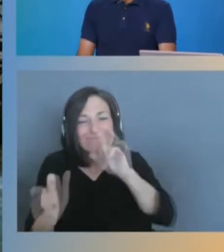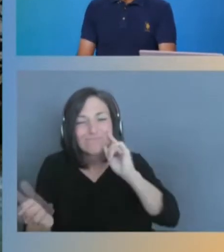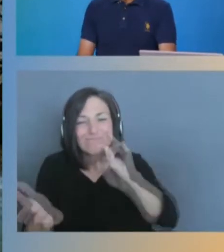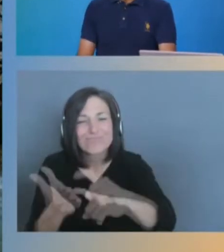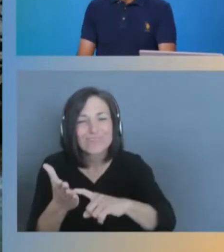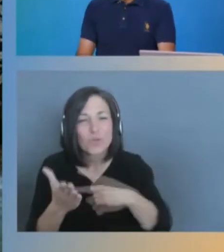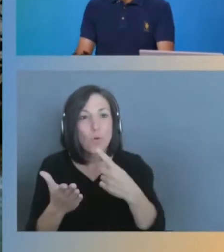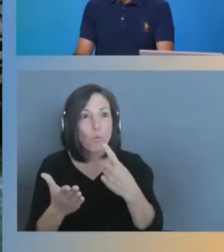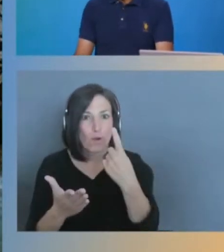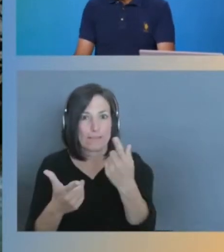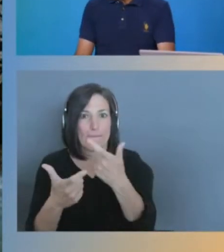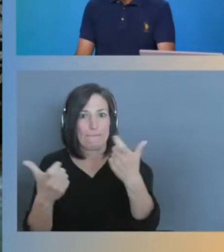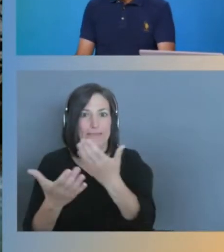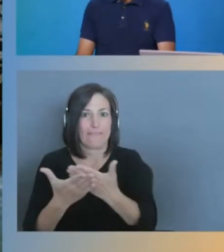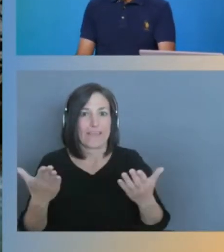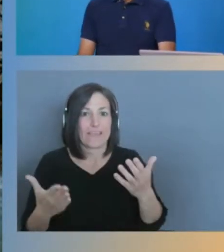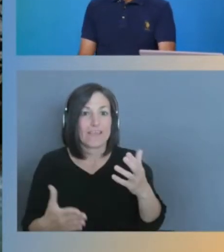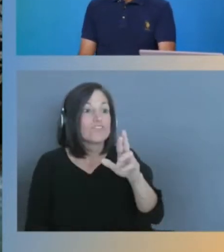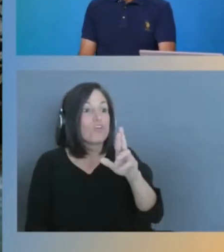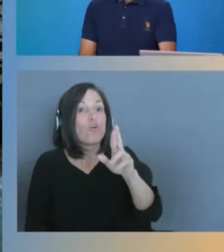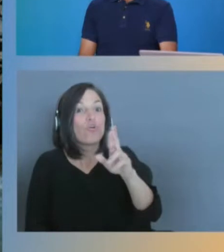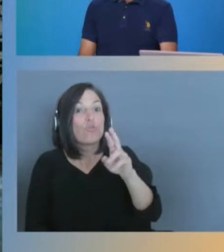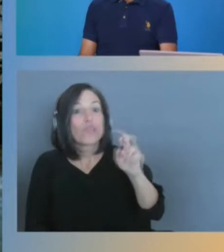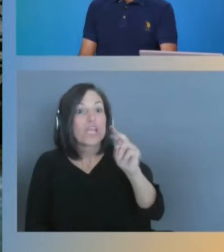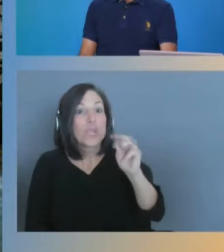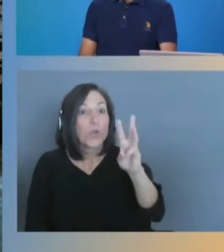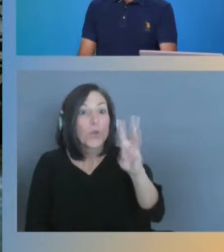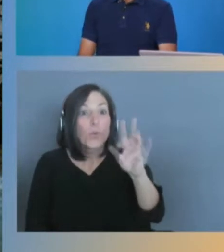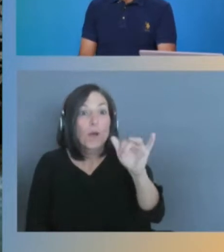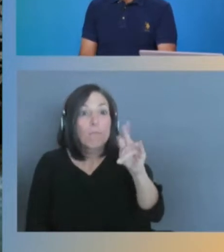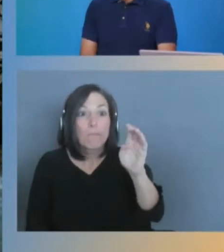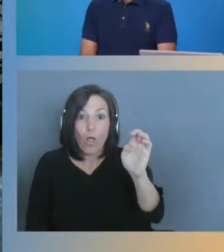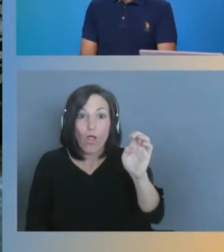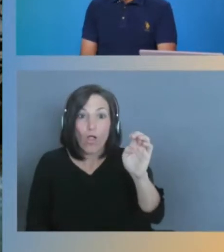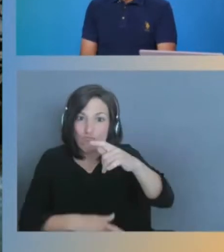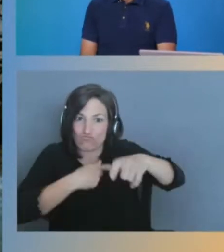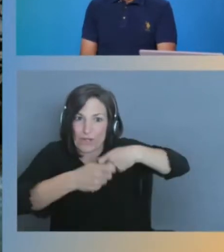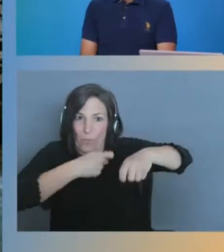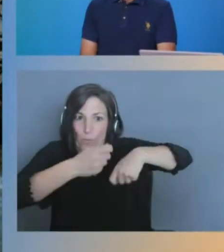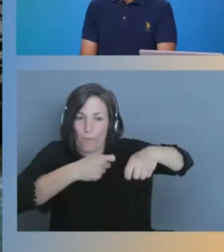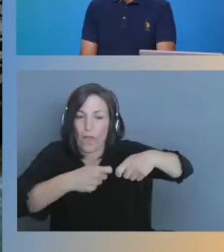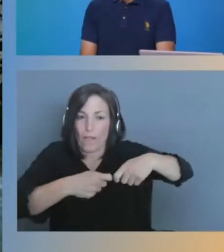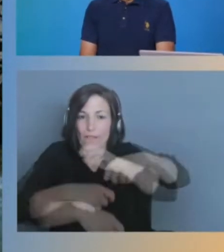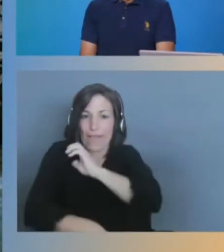are the renewable energy and Amazon is the largest corporate buyer of the renewable energy in the world.